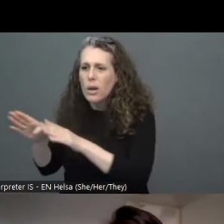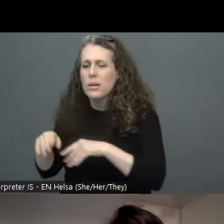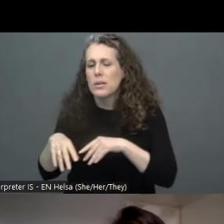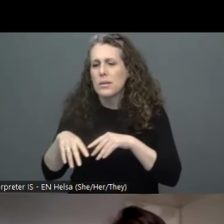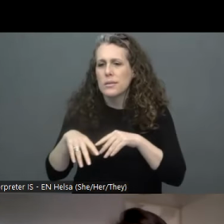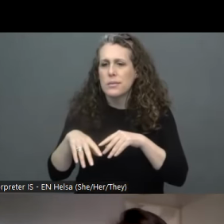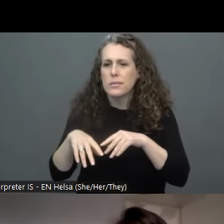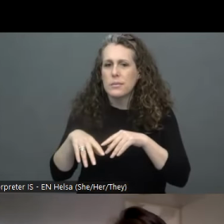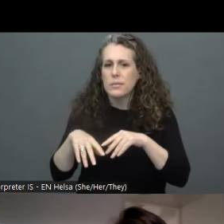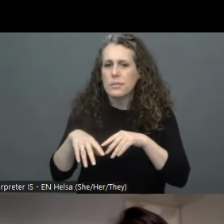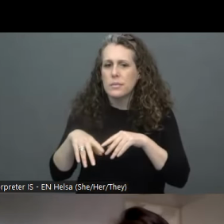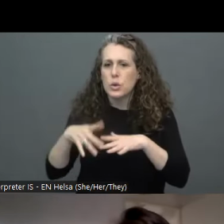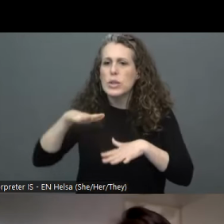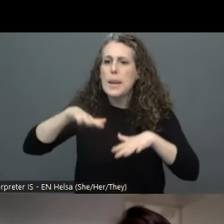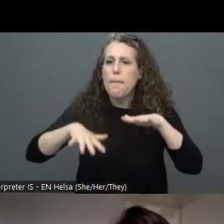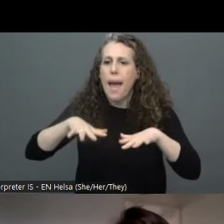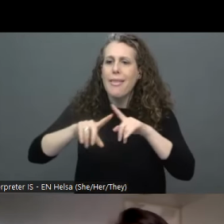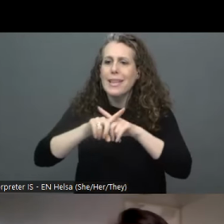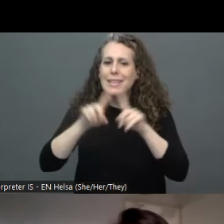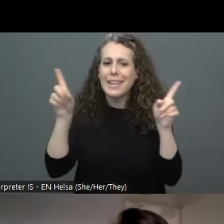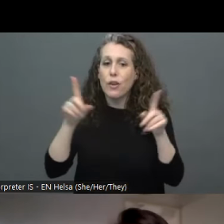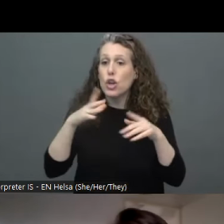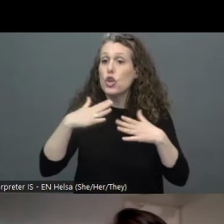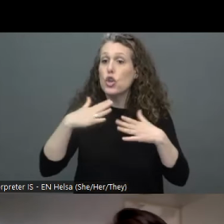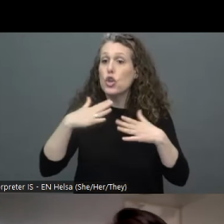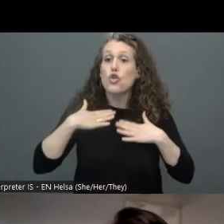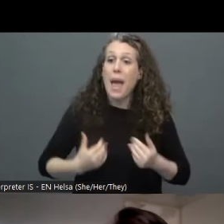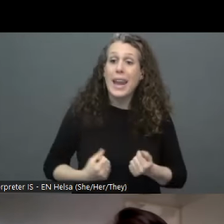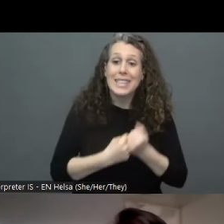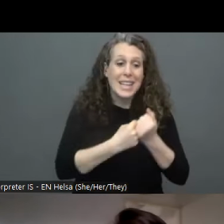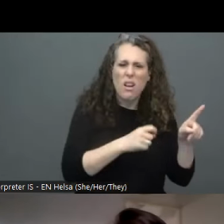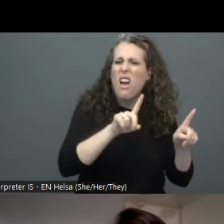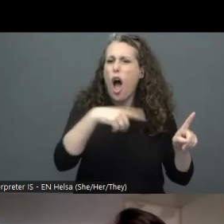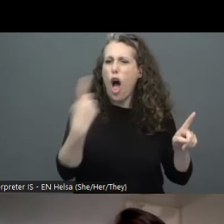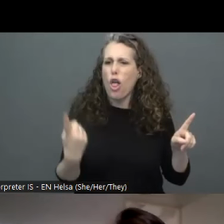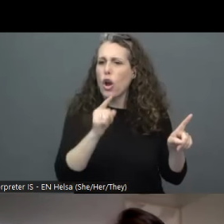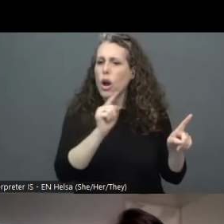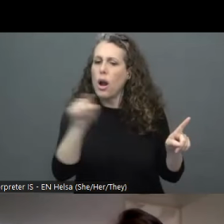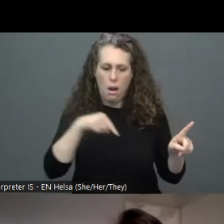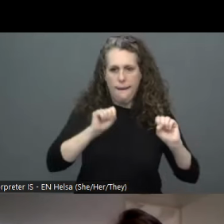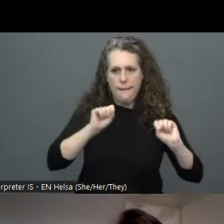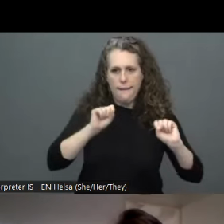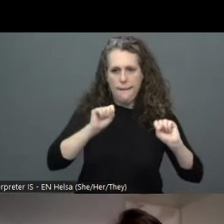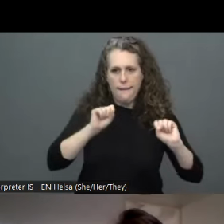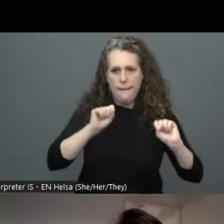work on different sectors can access content that is a bit more tailored to what they do.